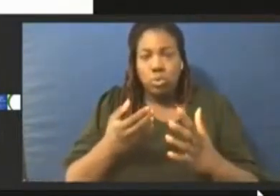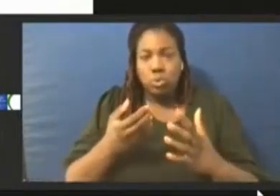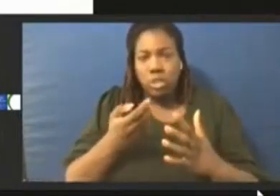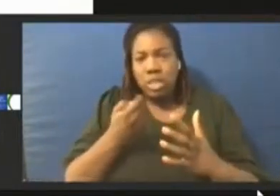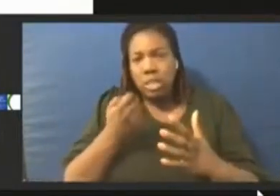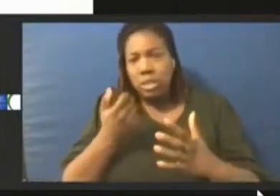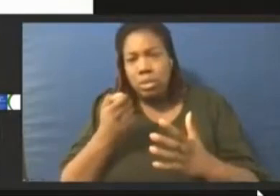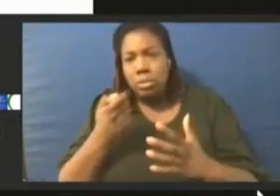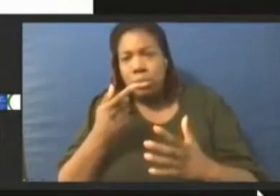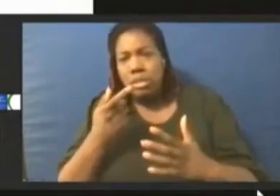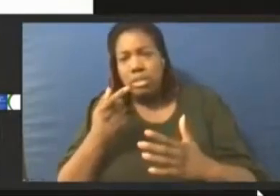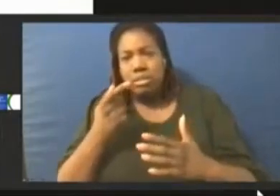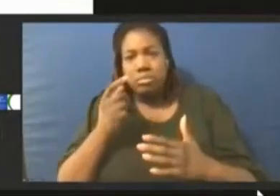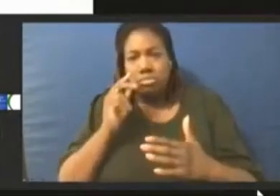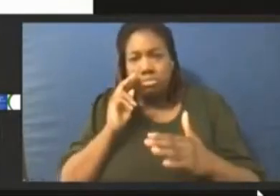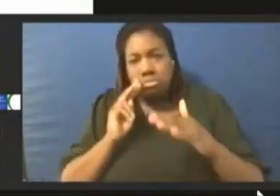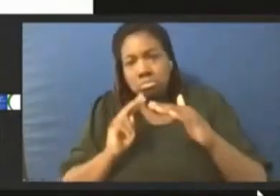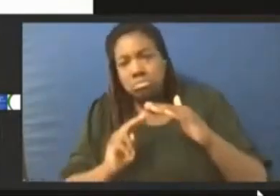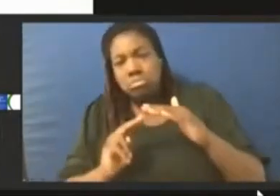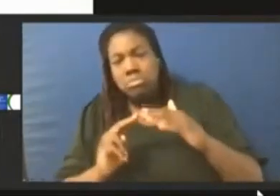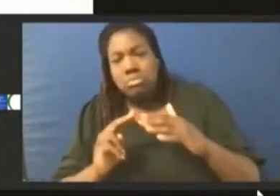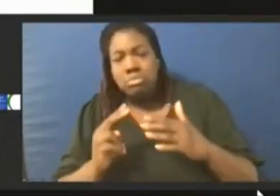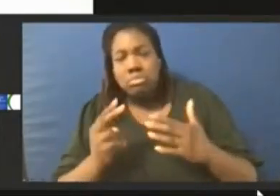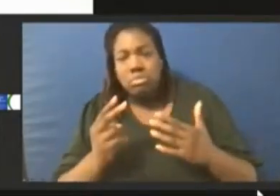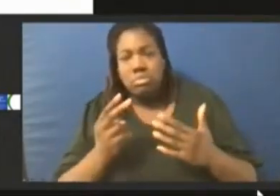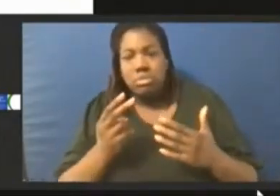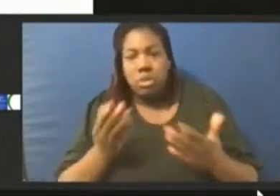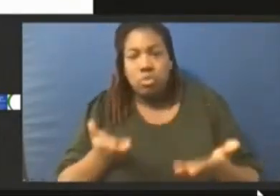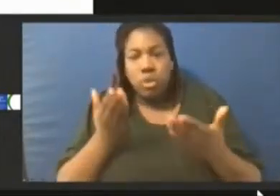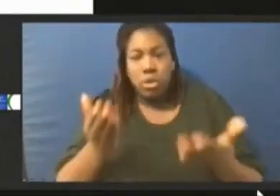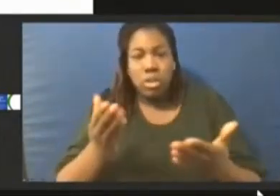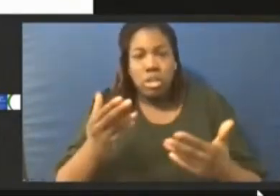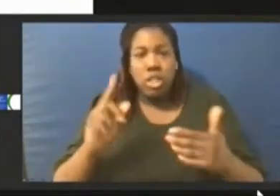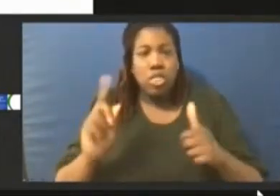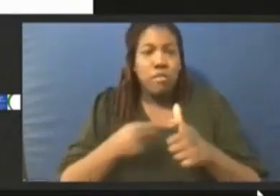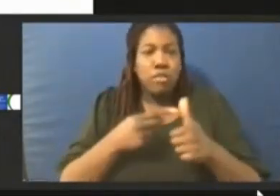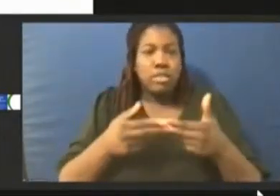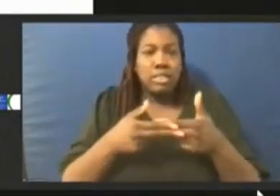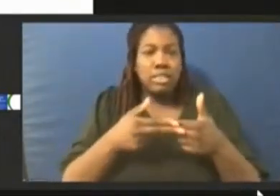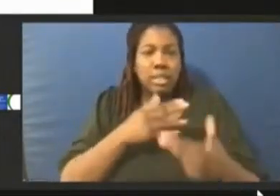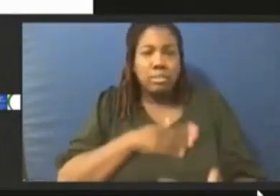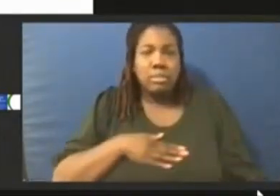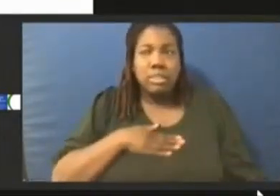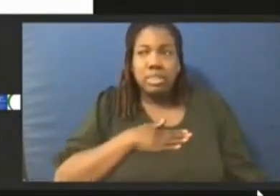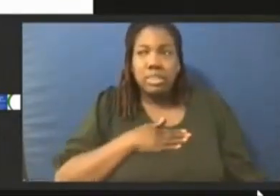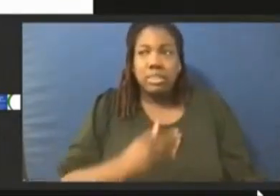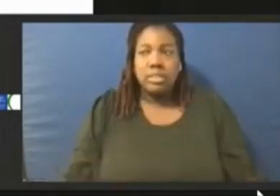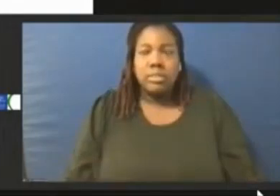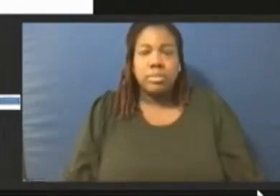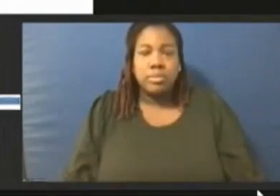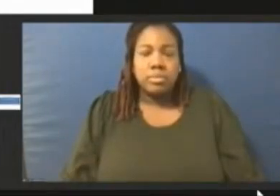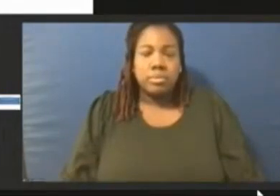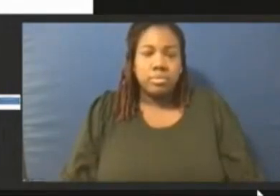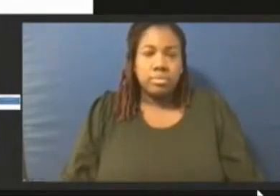So, if you could move to the first slide, please.